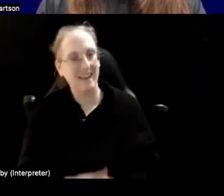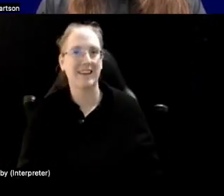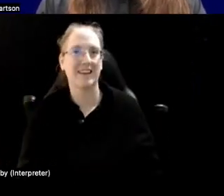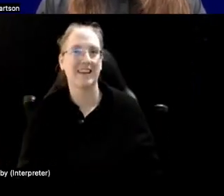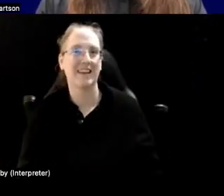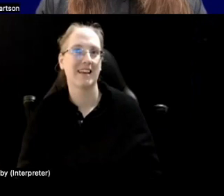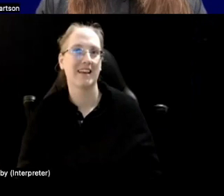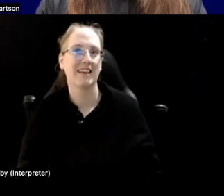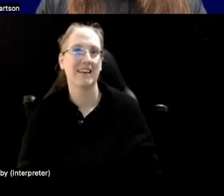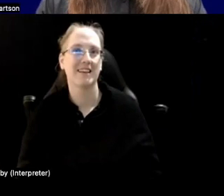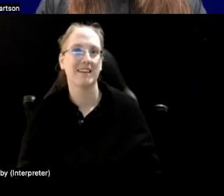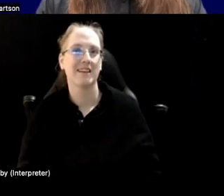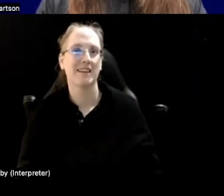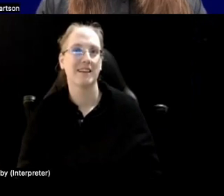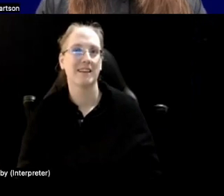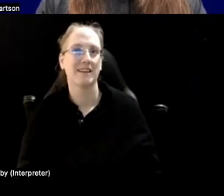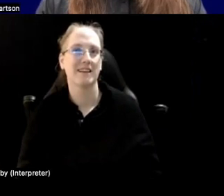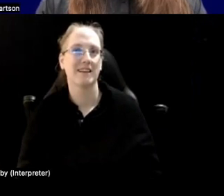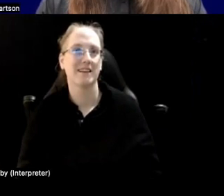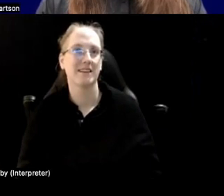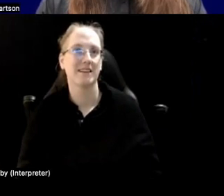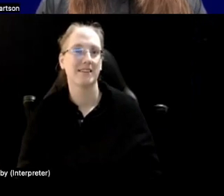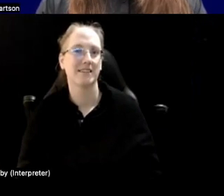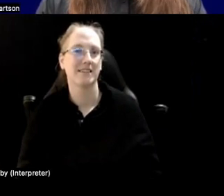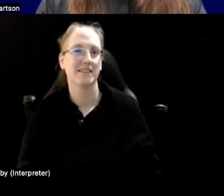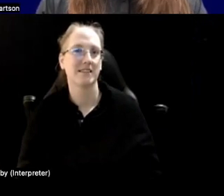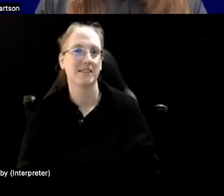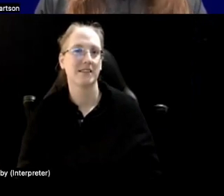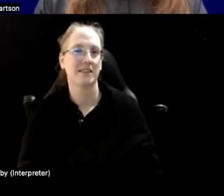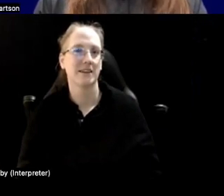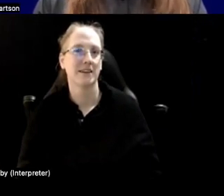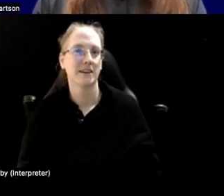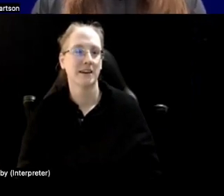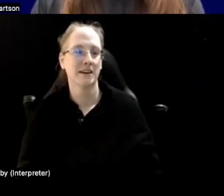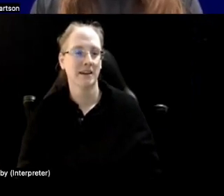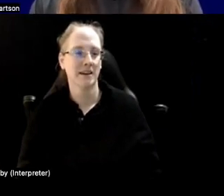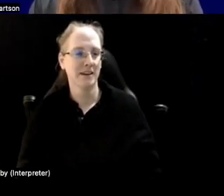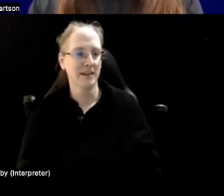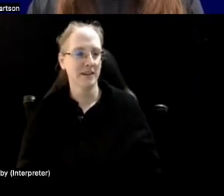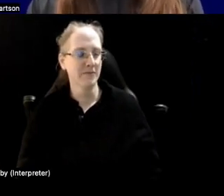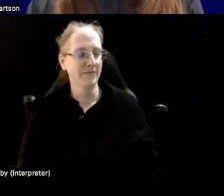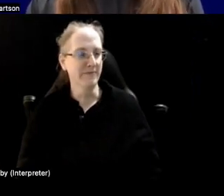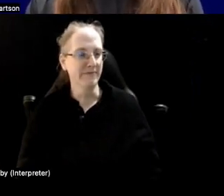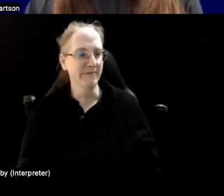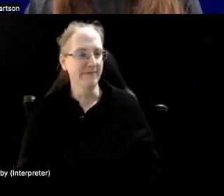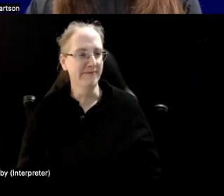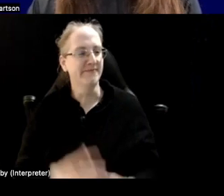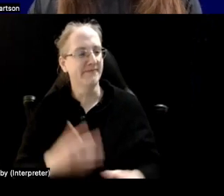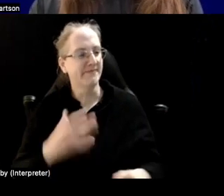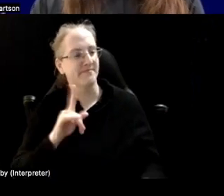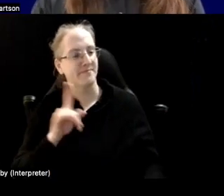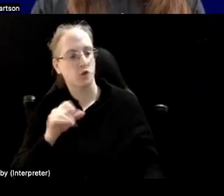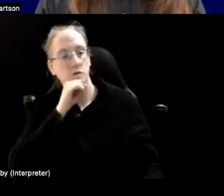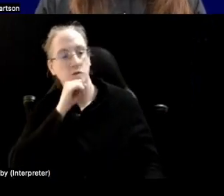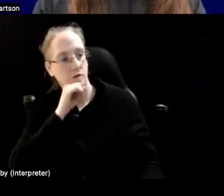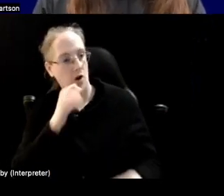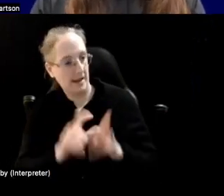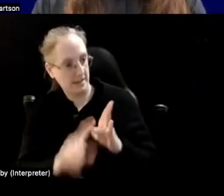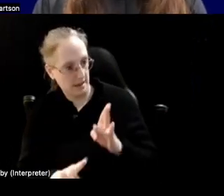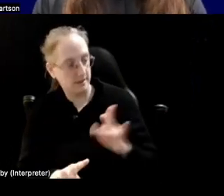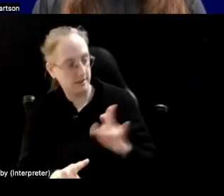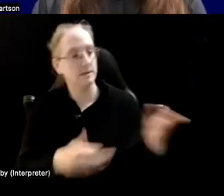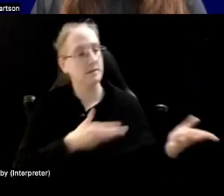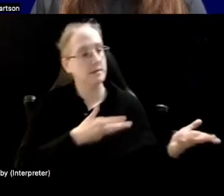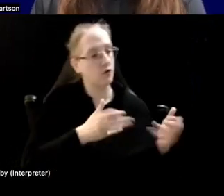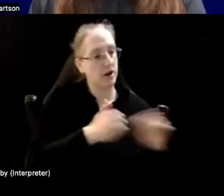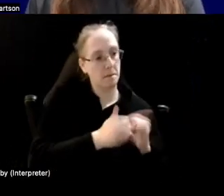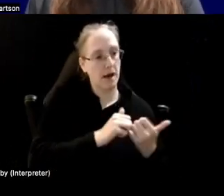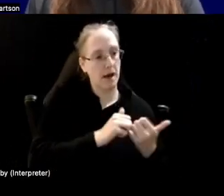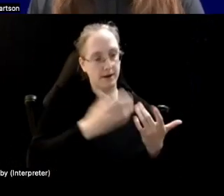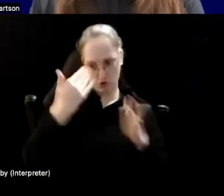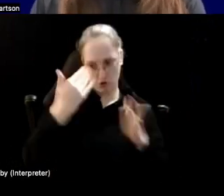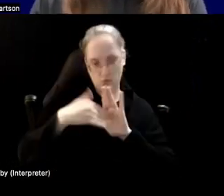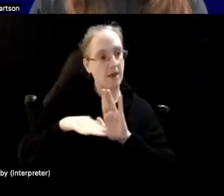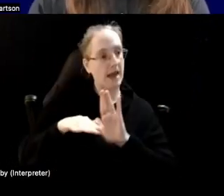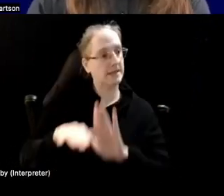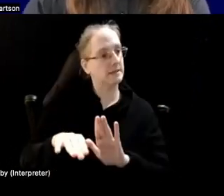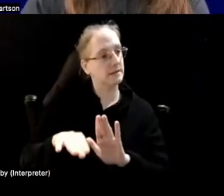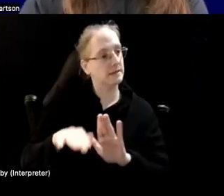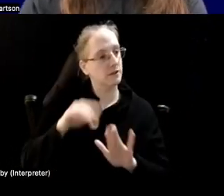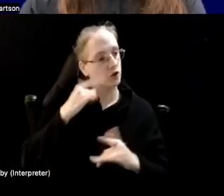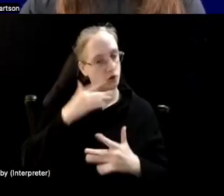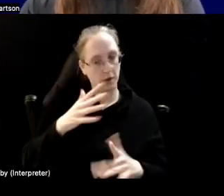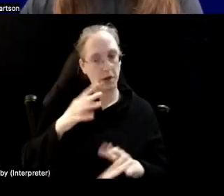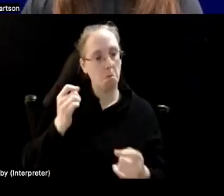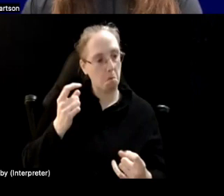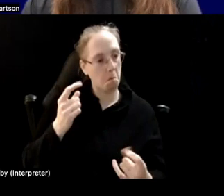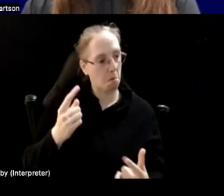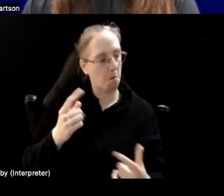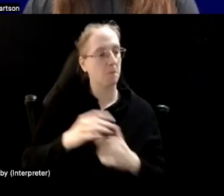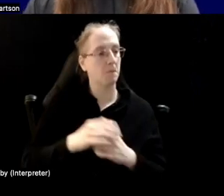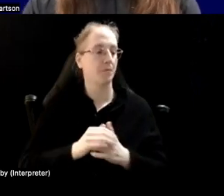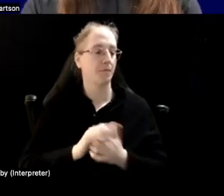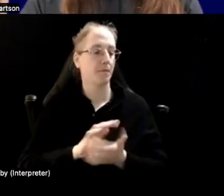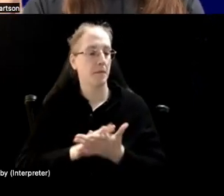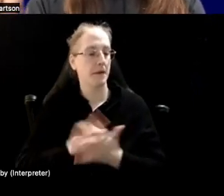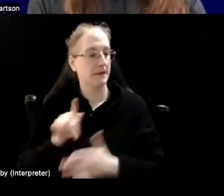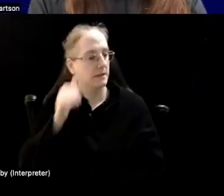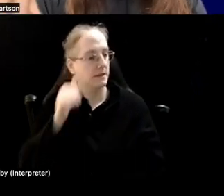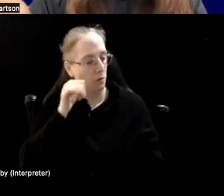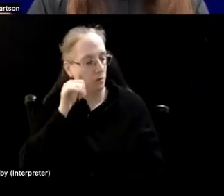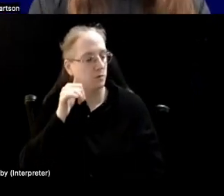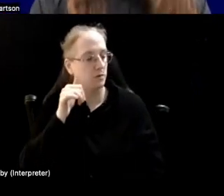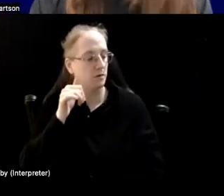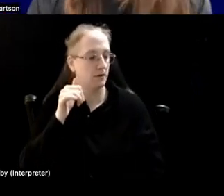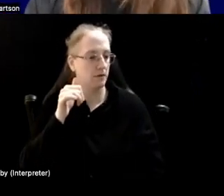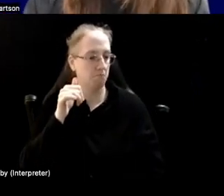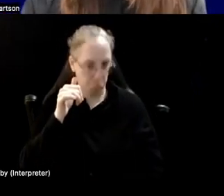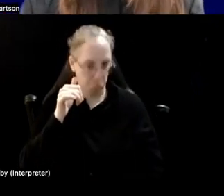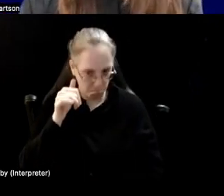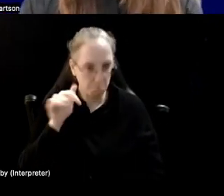Whatever he is doing, the interaction partner is just reflecting back to him so that he knows that that is being noticed.